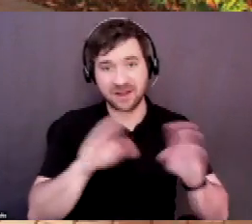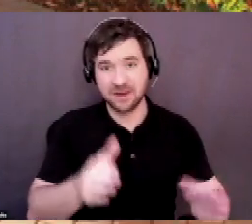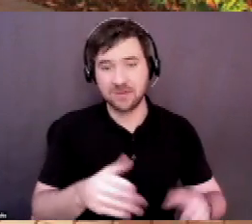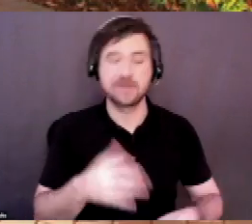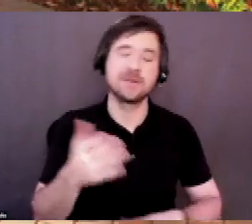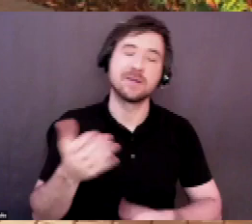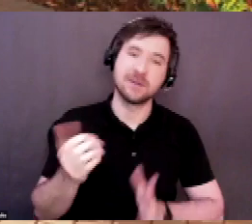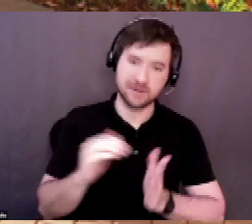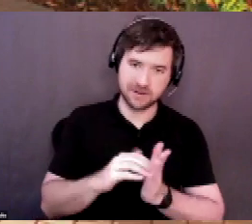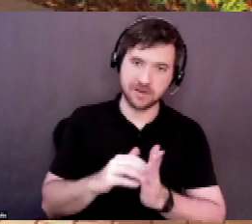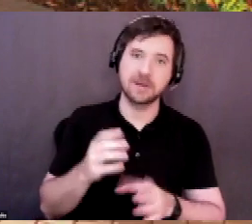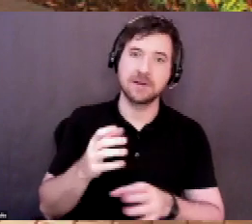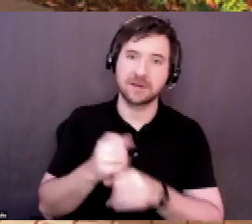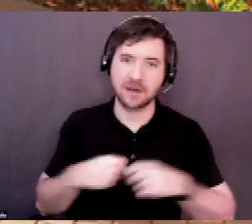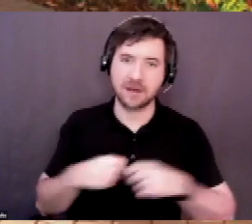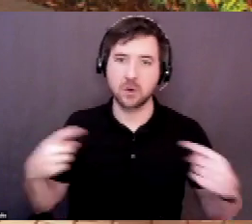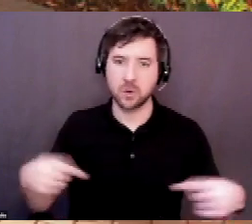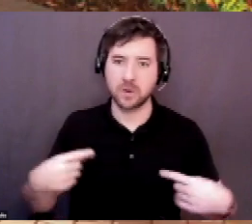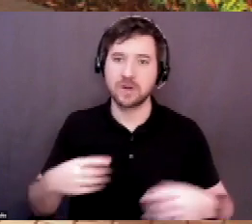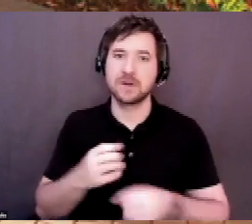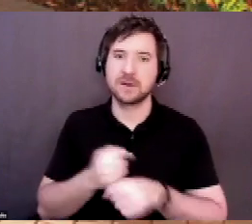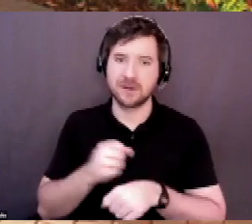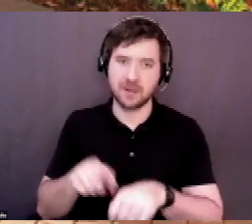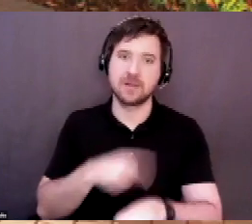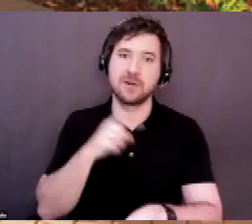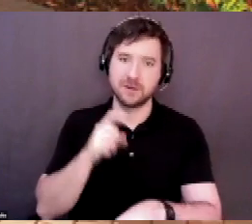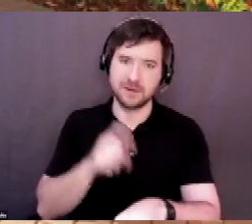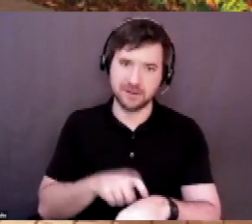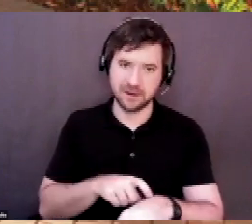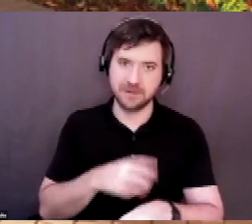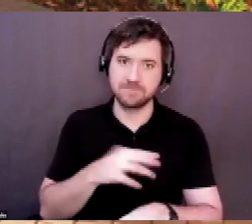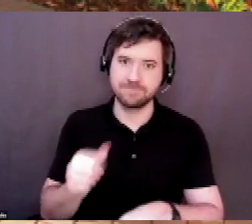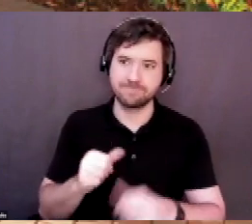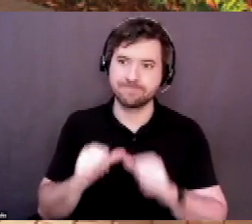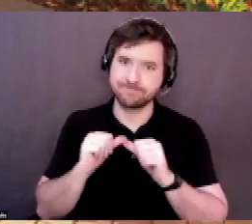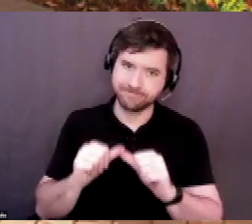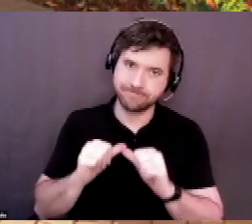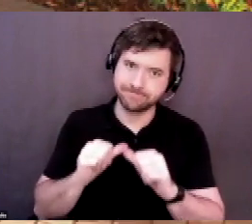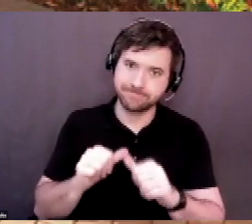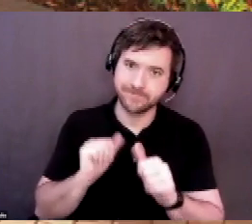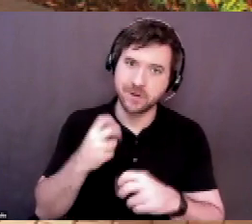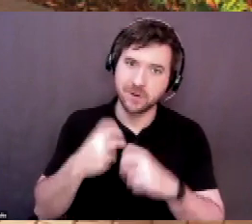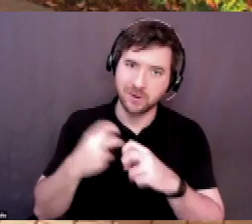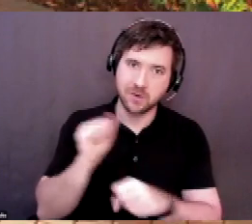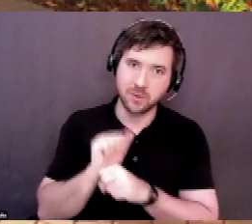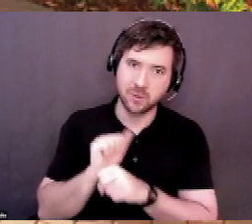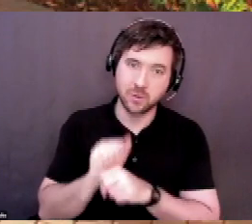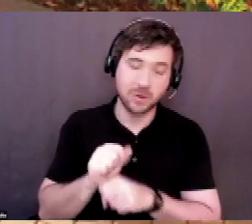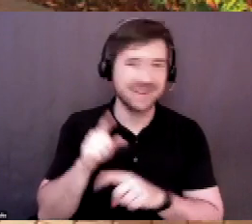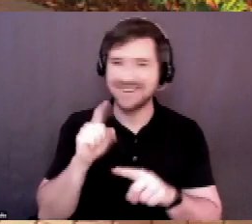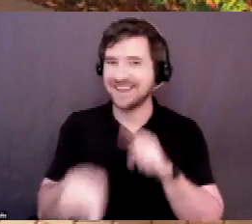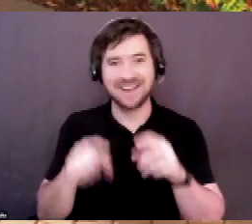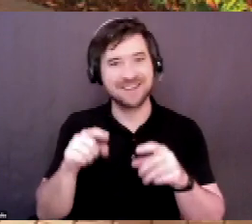takes a lot of time and perseverance. And it's not something you can magically acquire at the drop